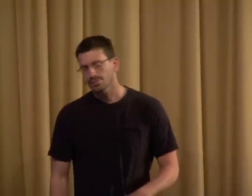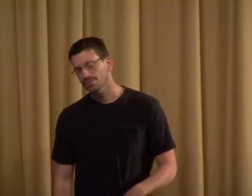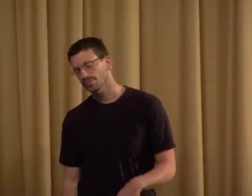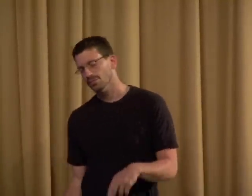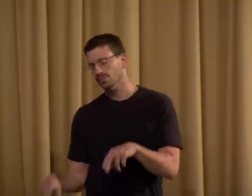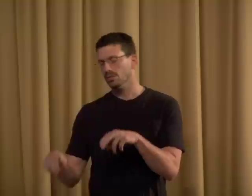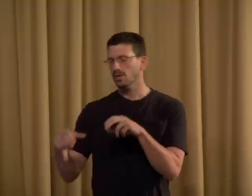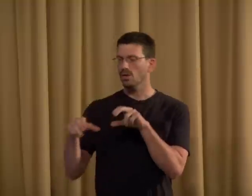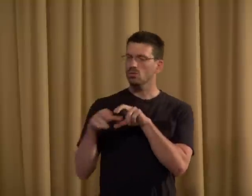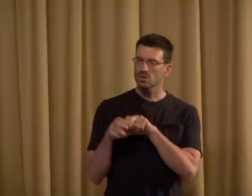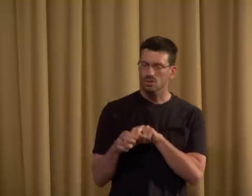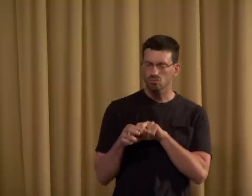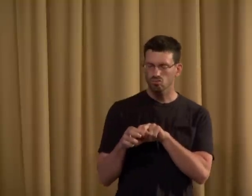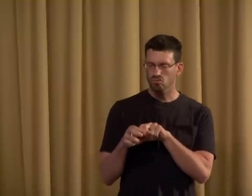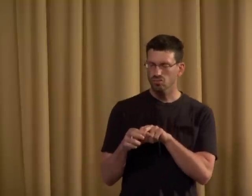I was riding in a bus, in the deep bush, with absolutely nothing around